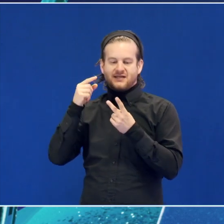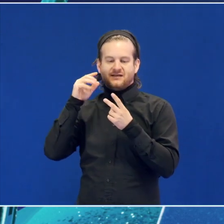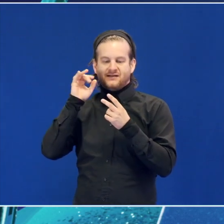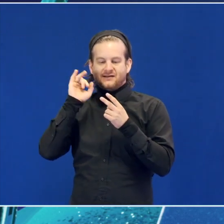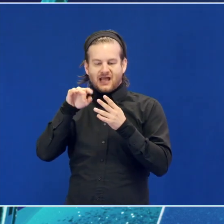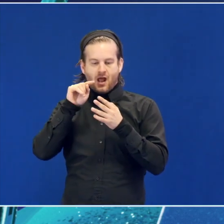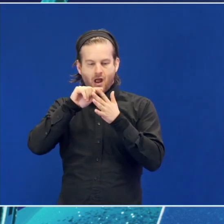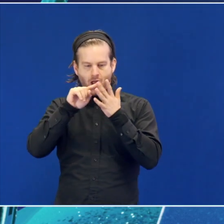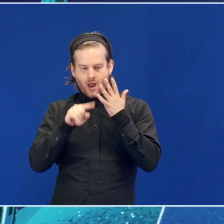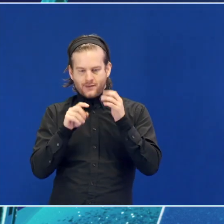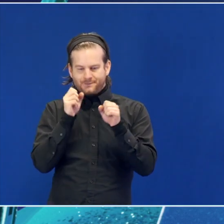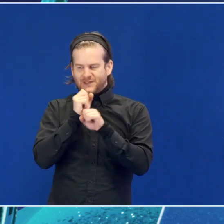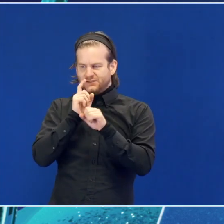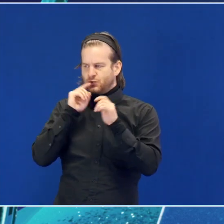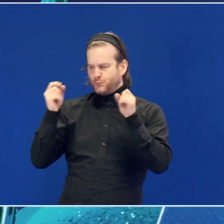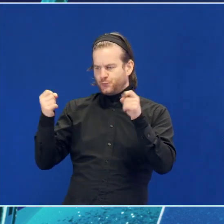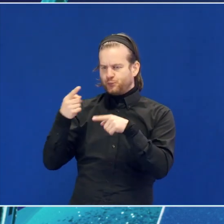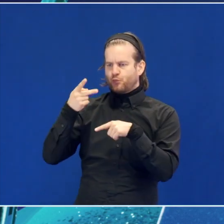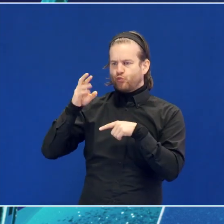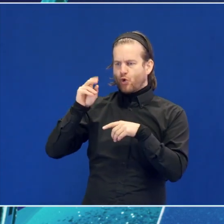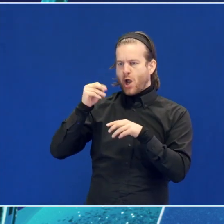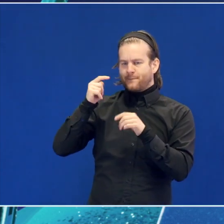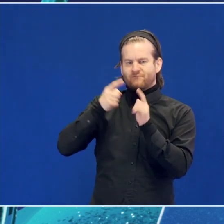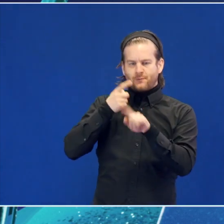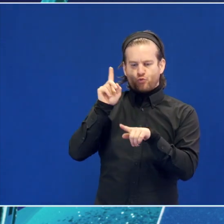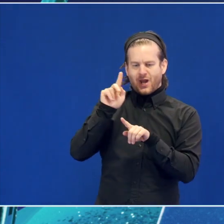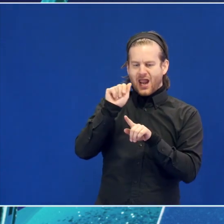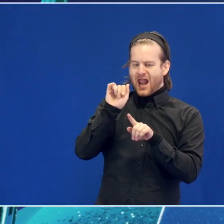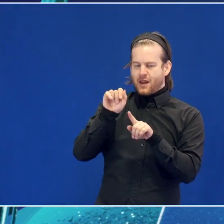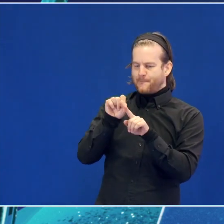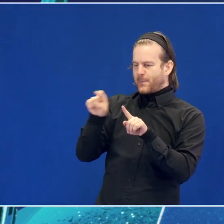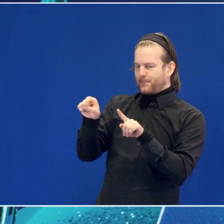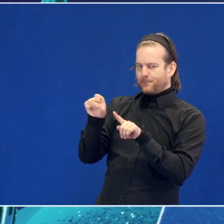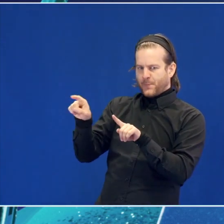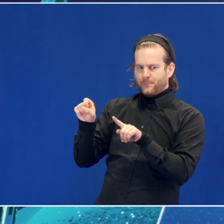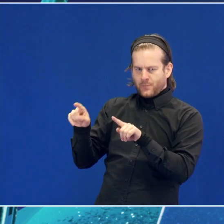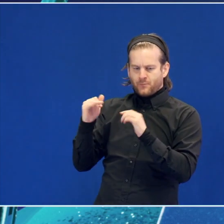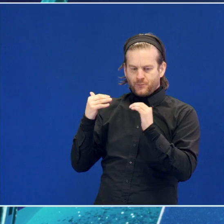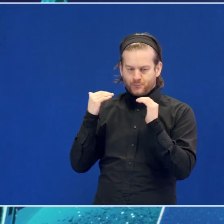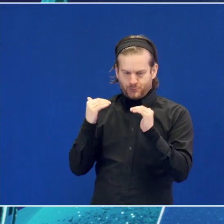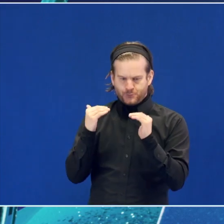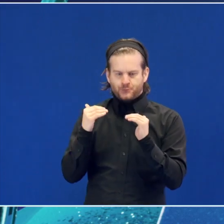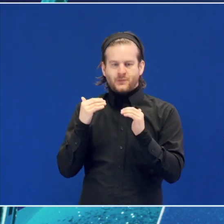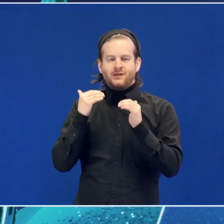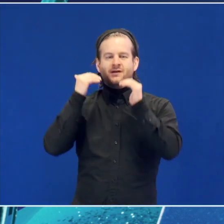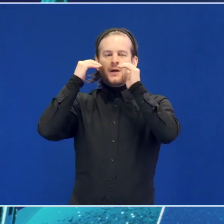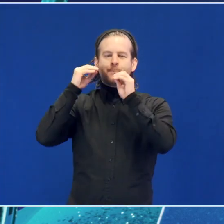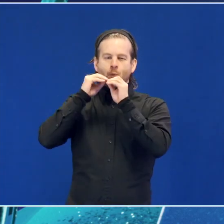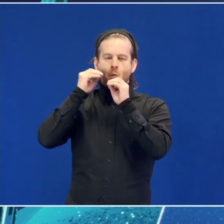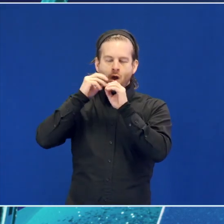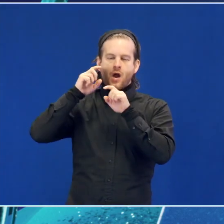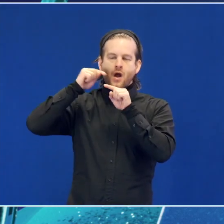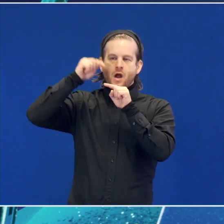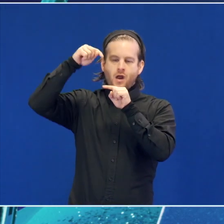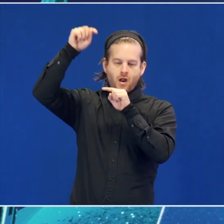But I think it dives deeper than just prompting, because what we found is that there's